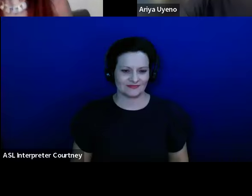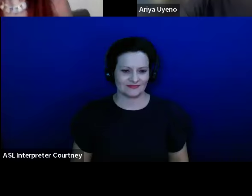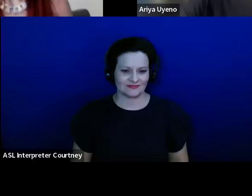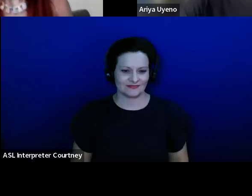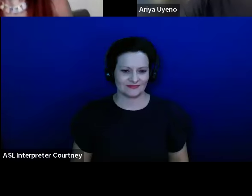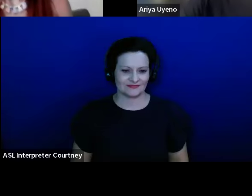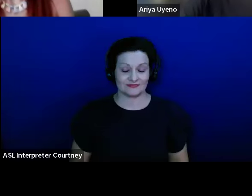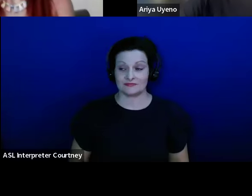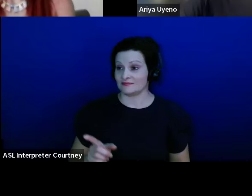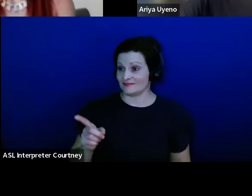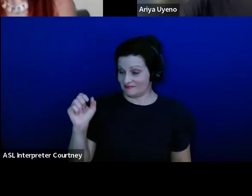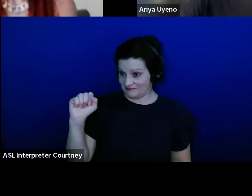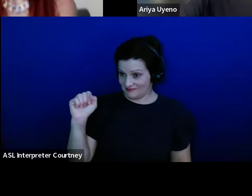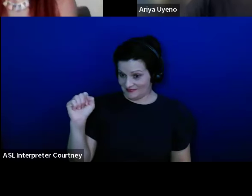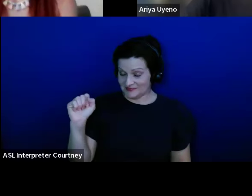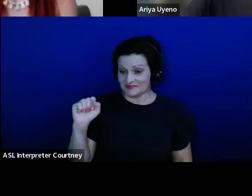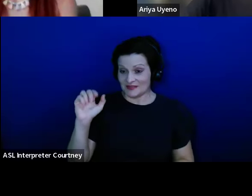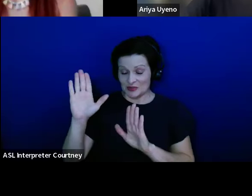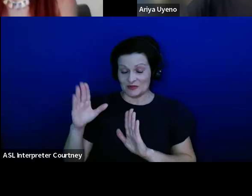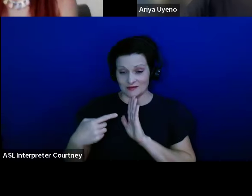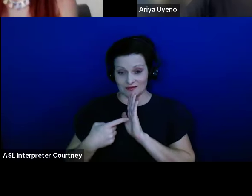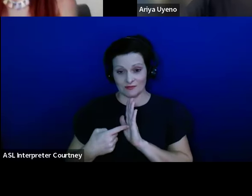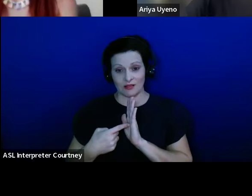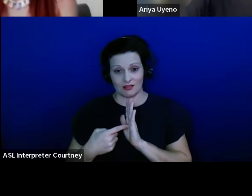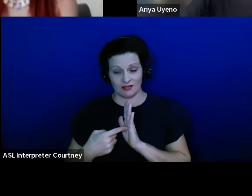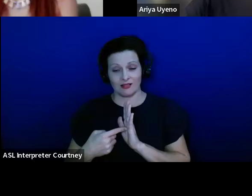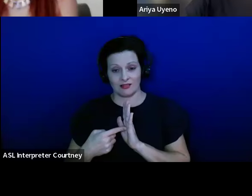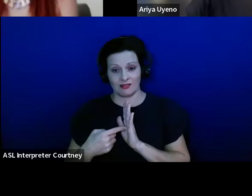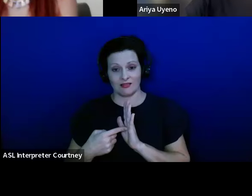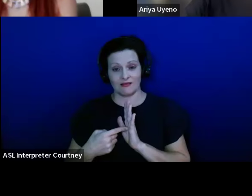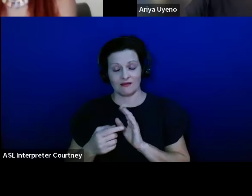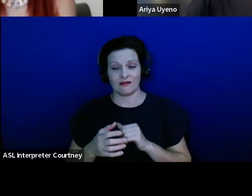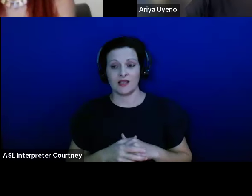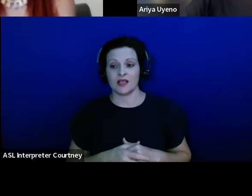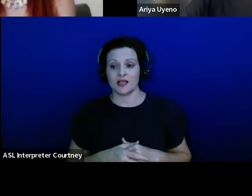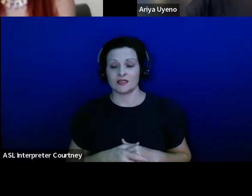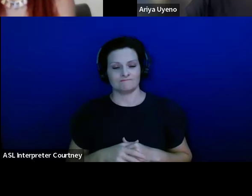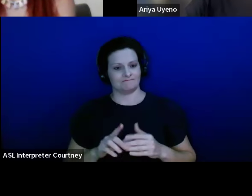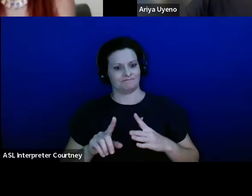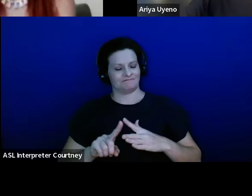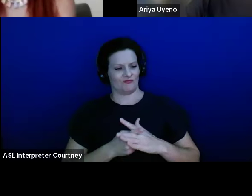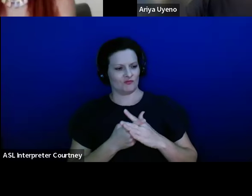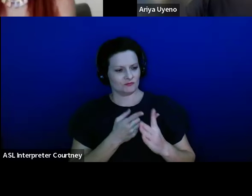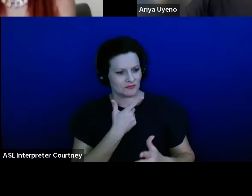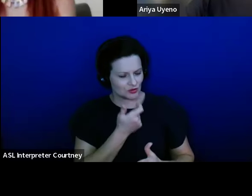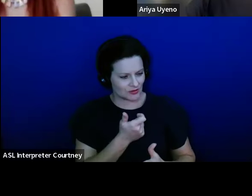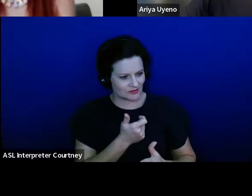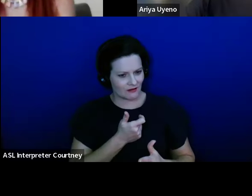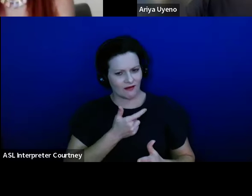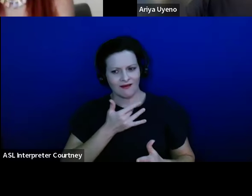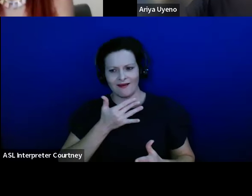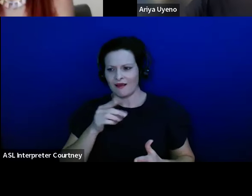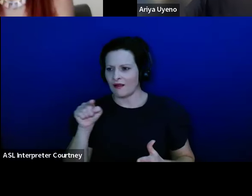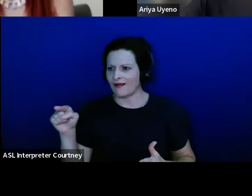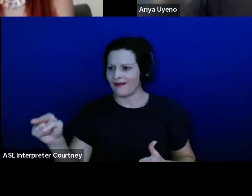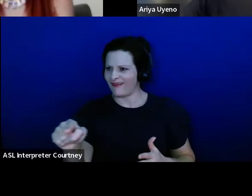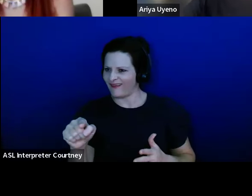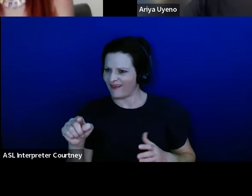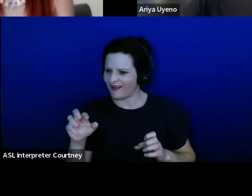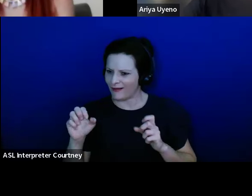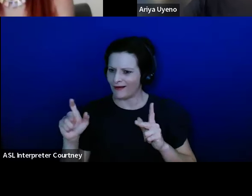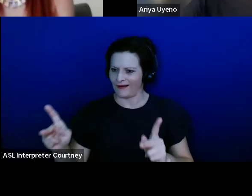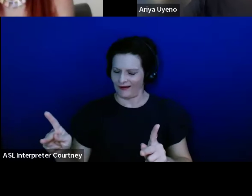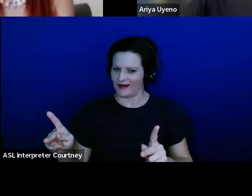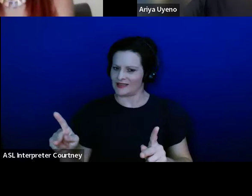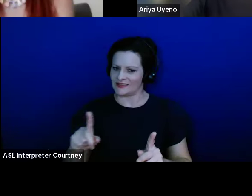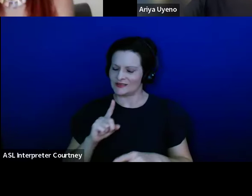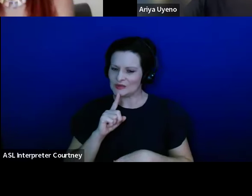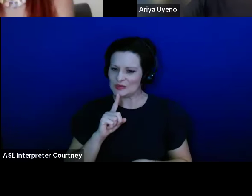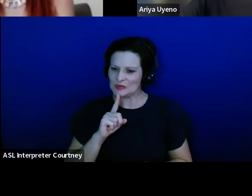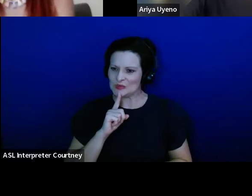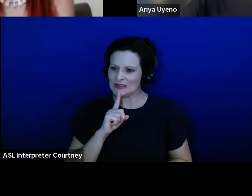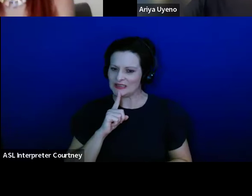Jamila: Another great example of having these different offshoots that can contribute to your